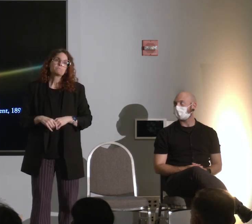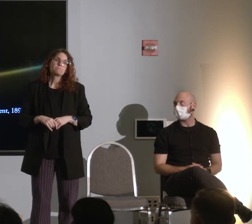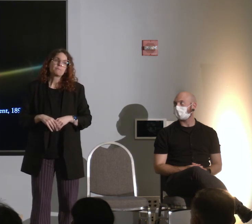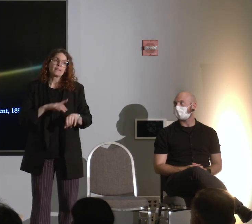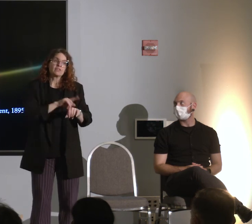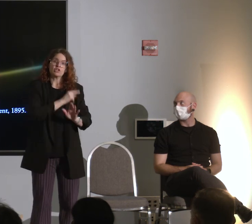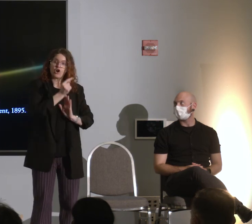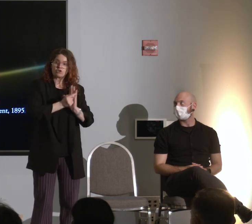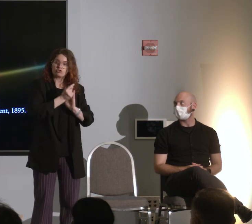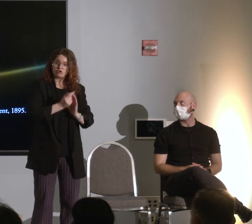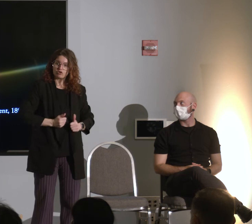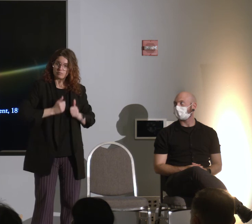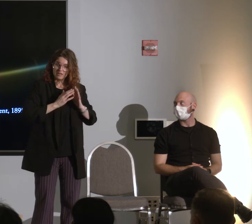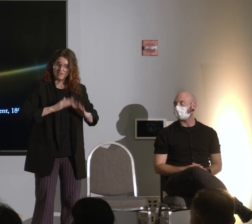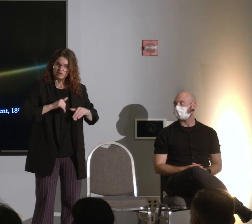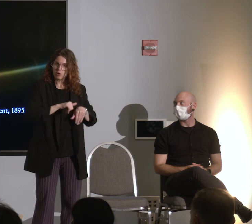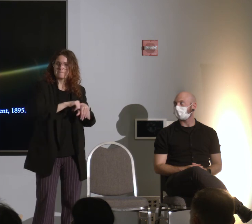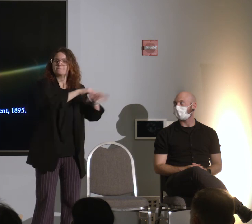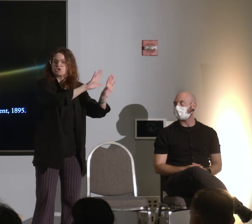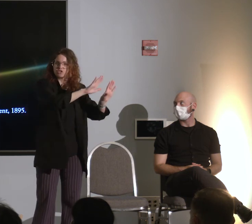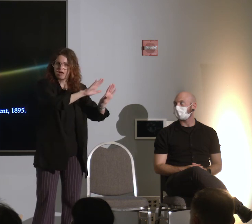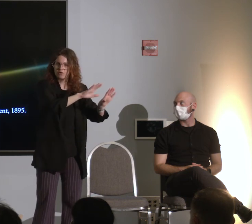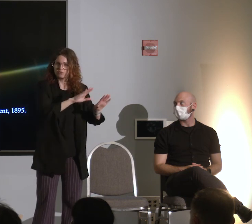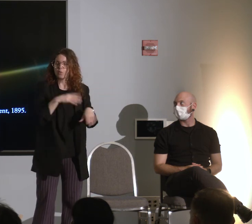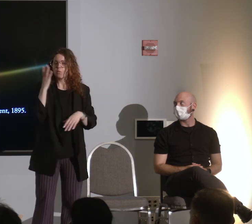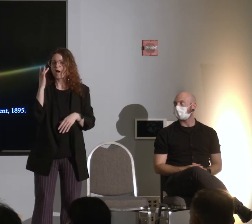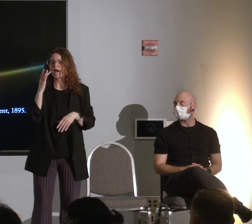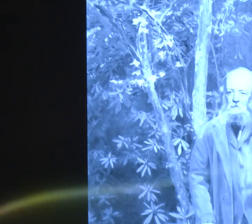denizens of a neighborhood get pushed out because the real estate prices get too high.